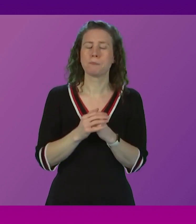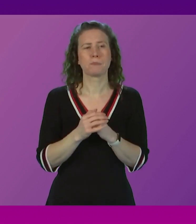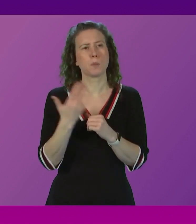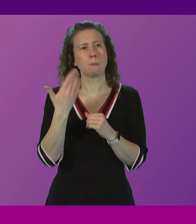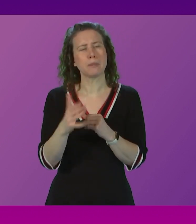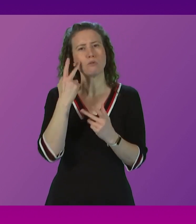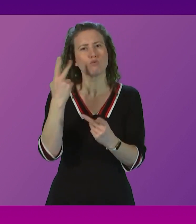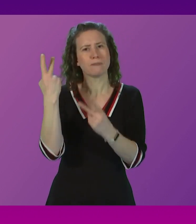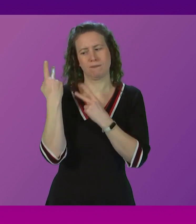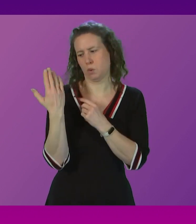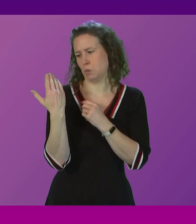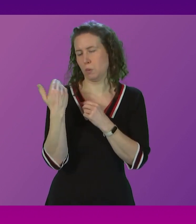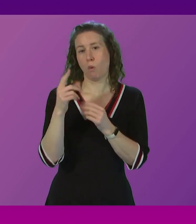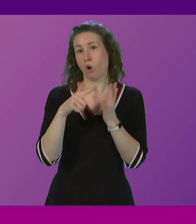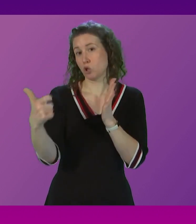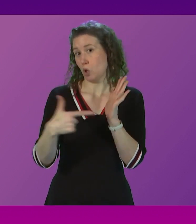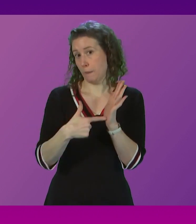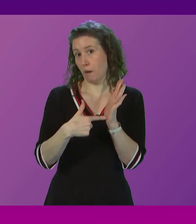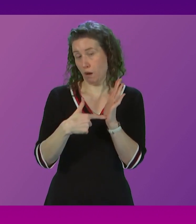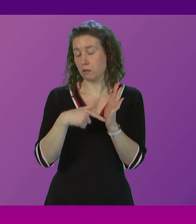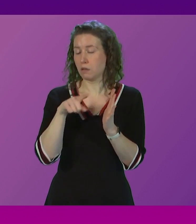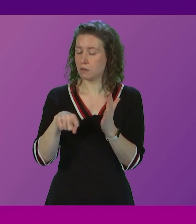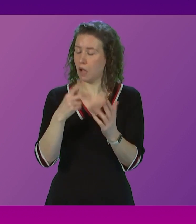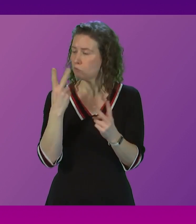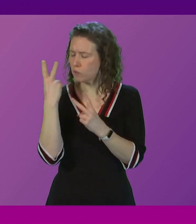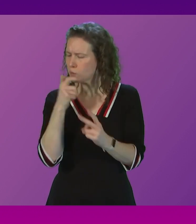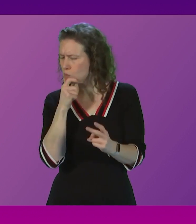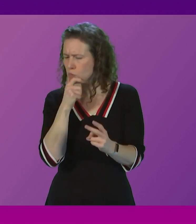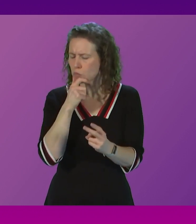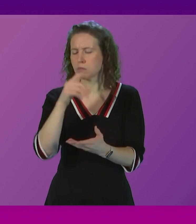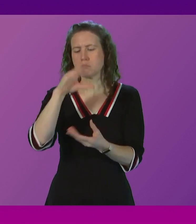a review carried out in October, which concluded that the programme has gained